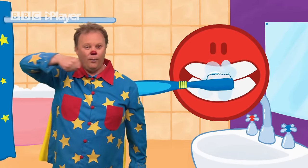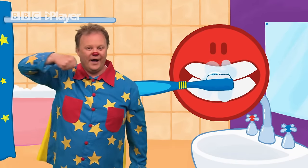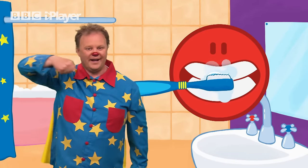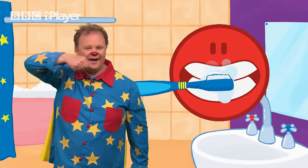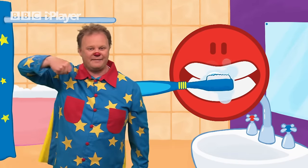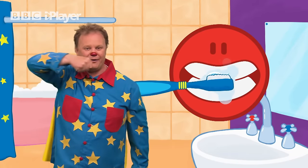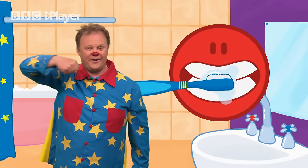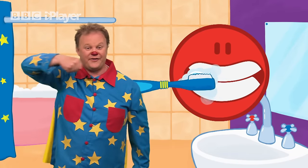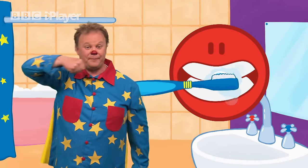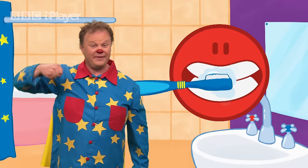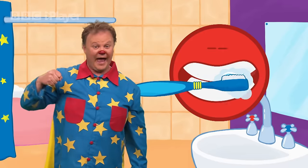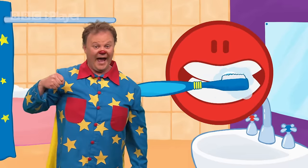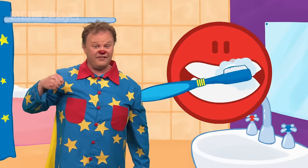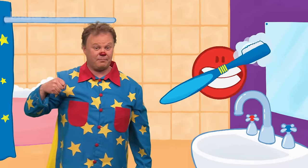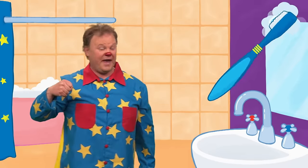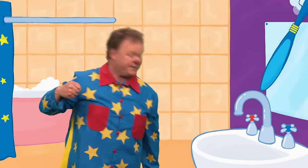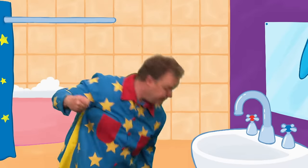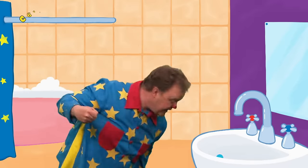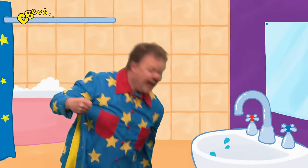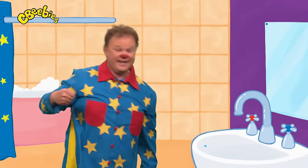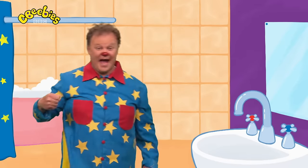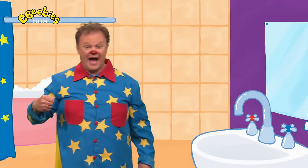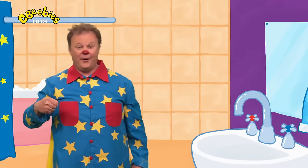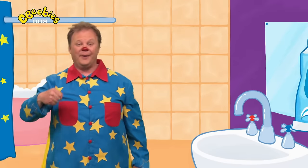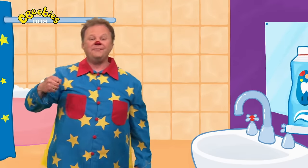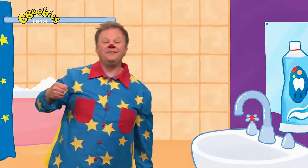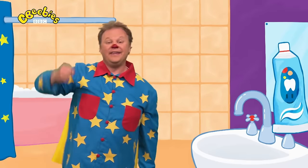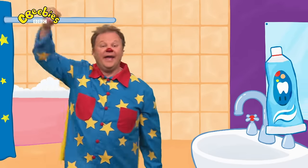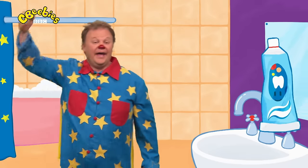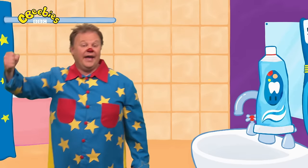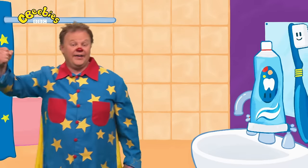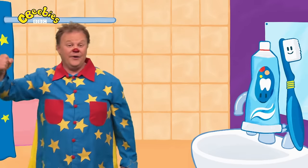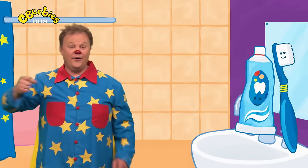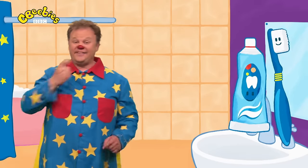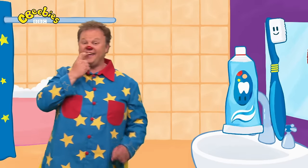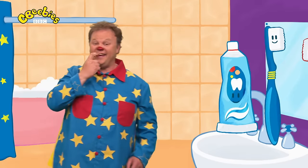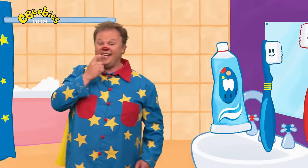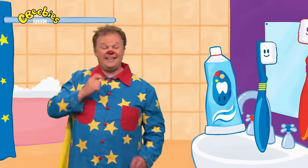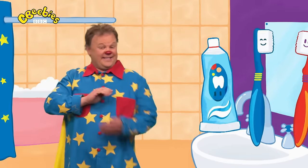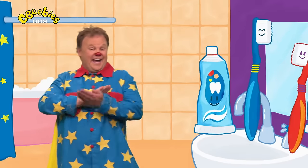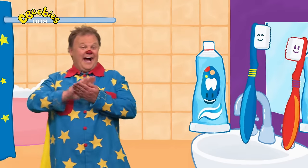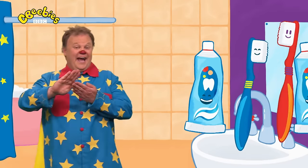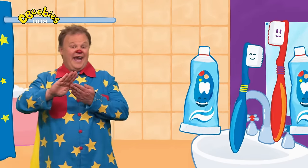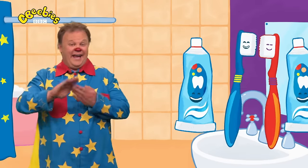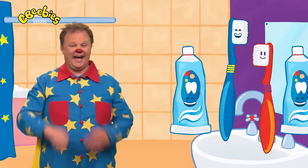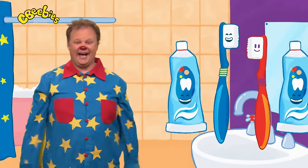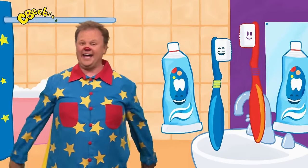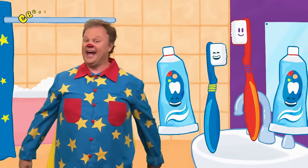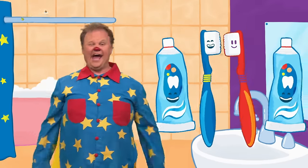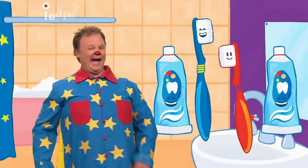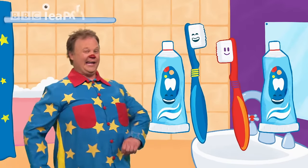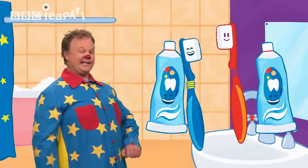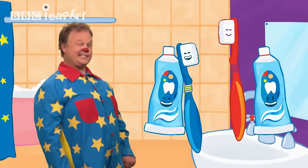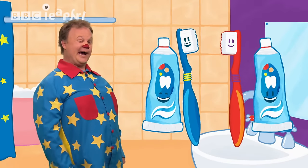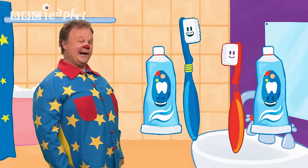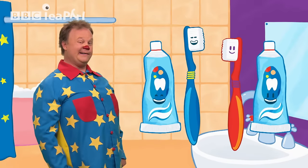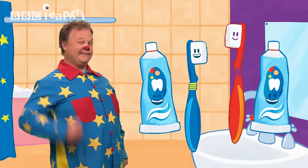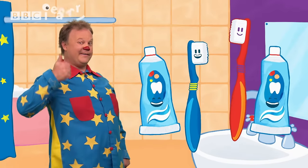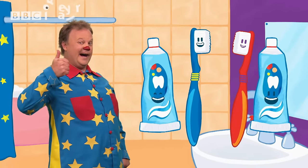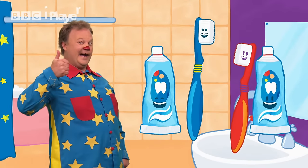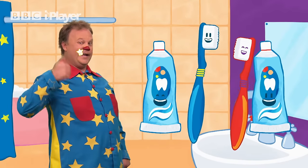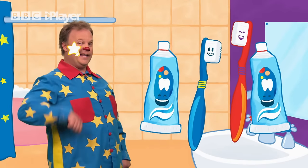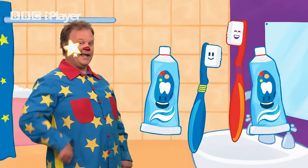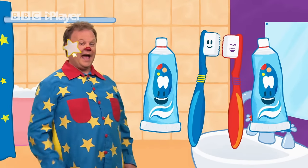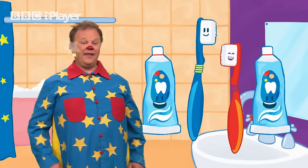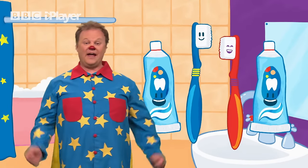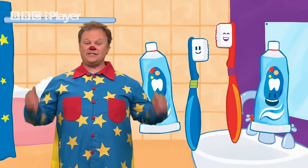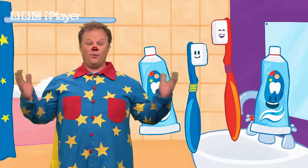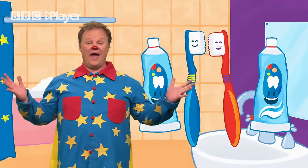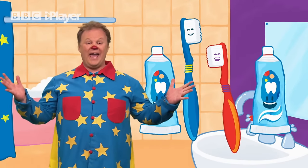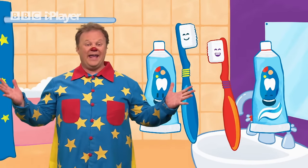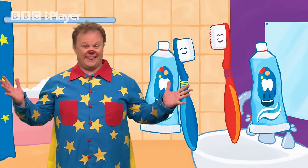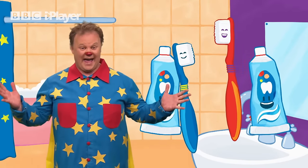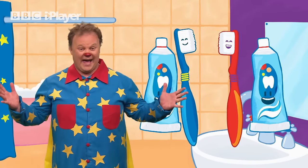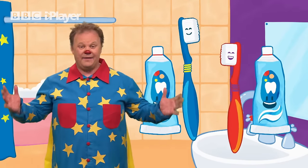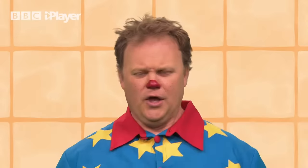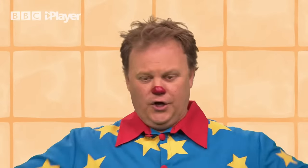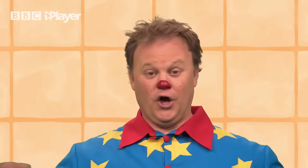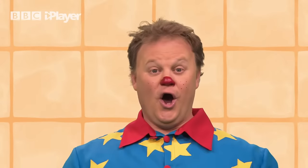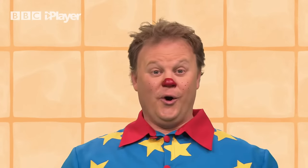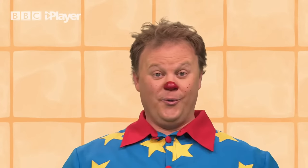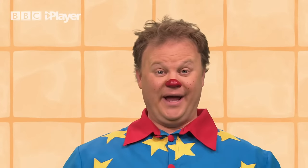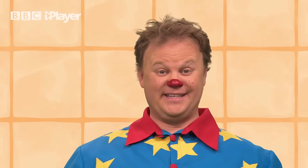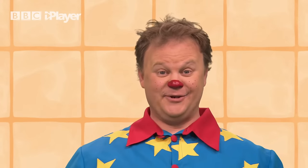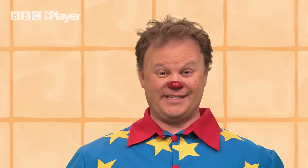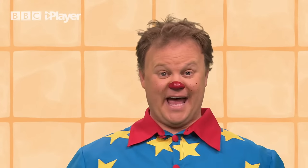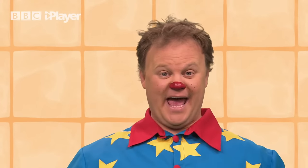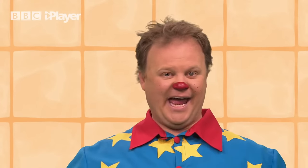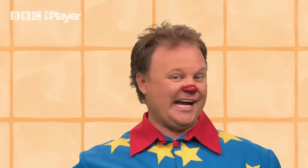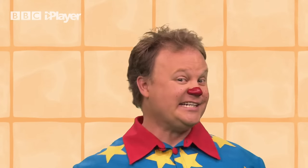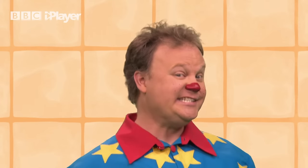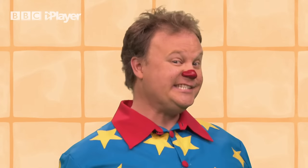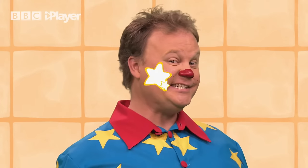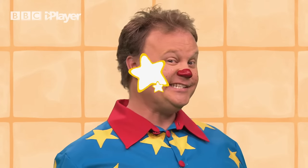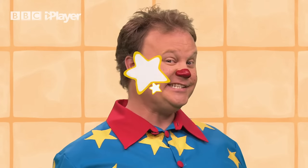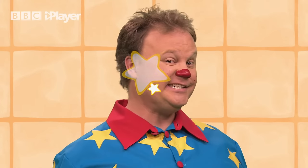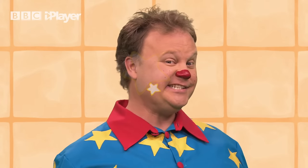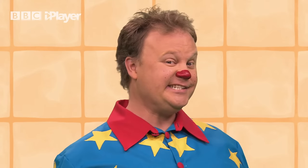one last brush and split now teeth shine and look so divine and that's the way they're going to stay